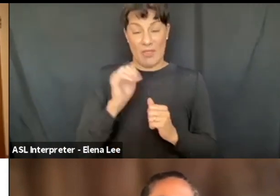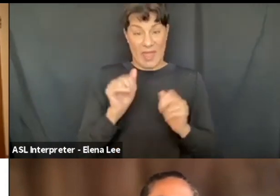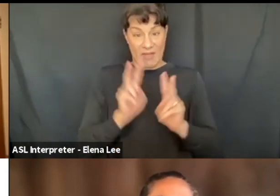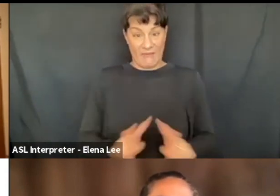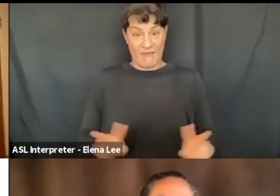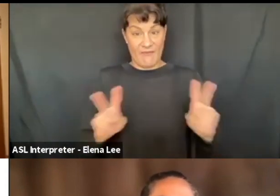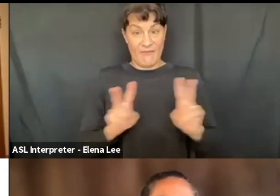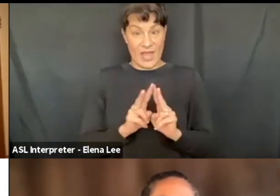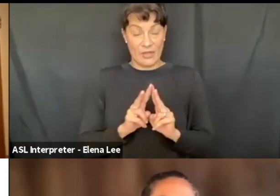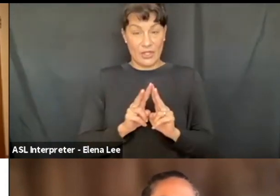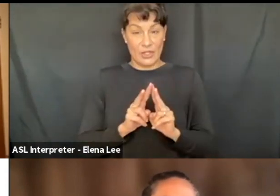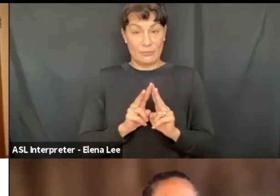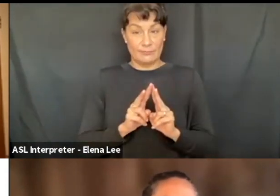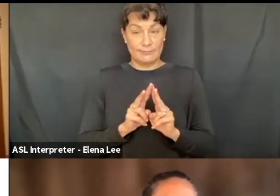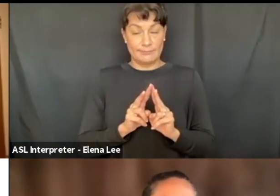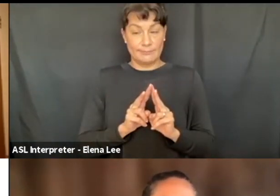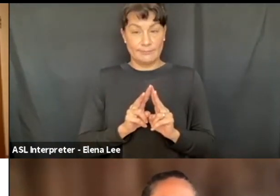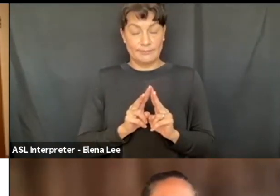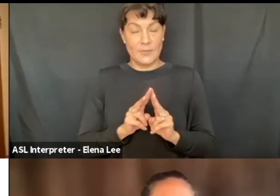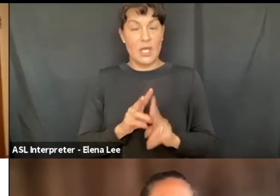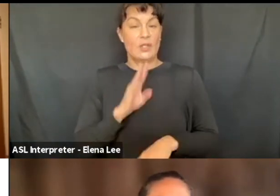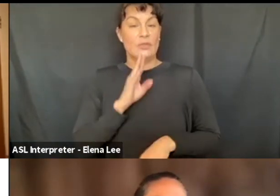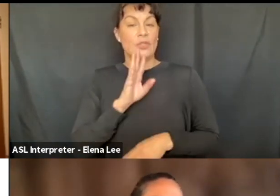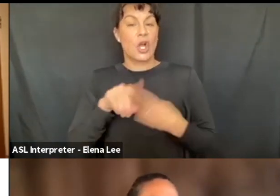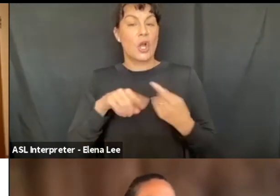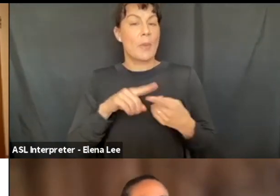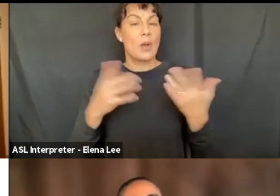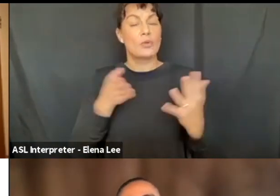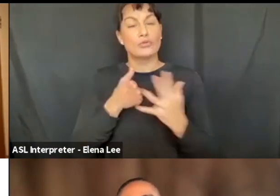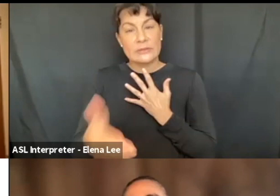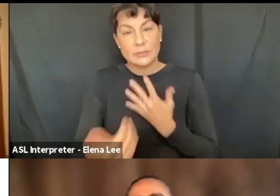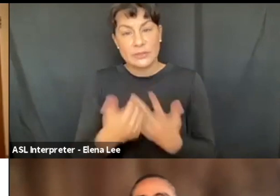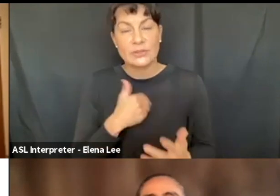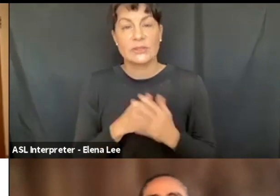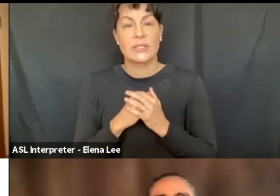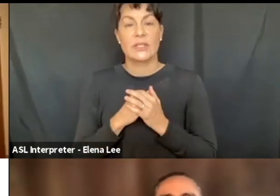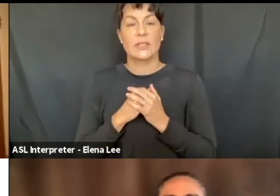that talk about transparency and consent,